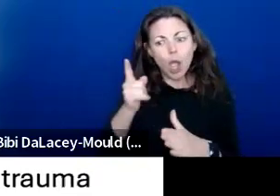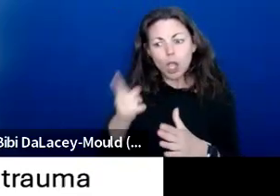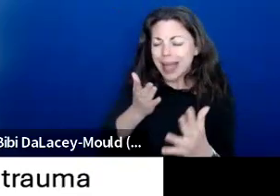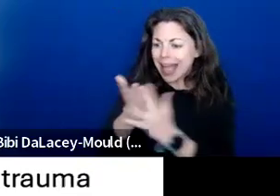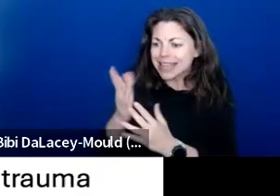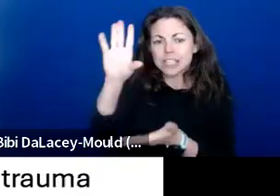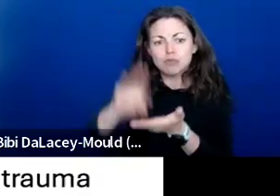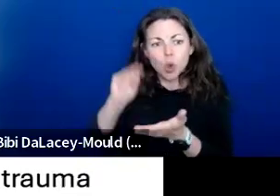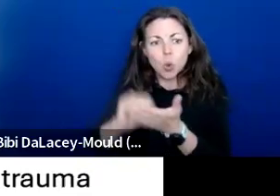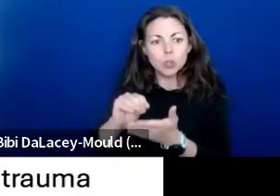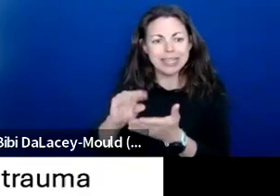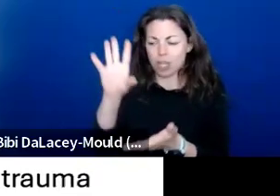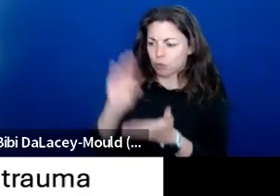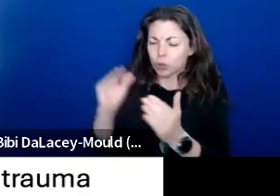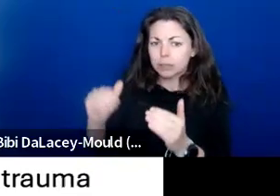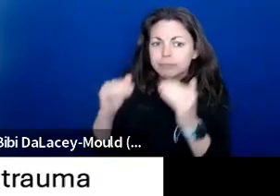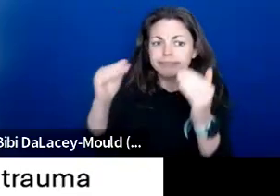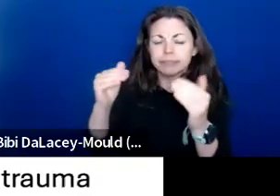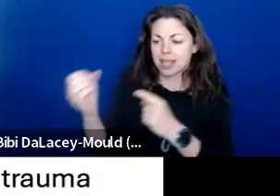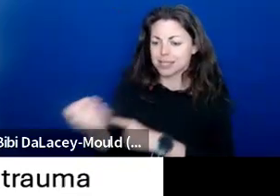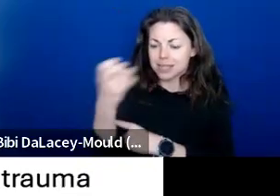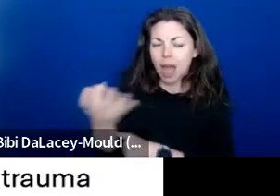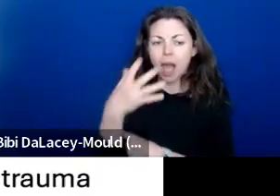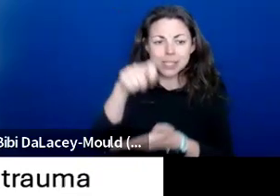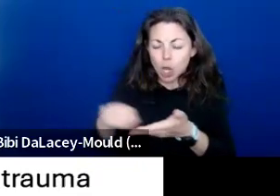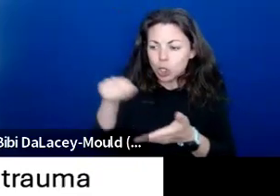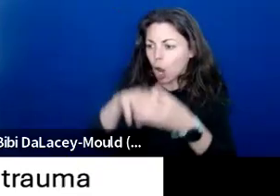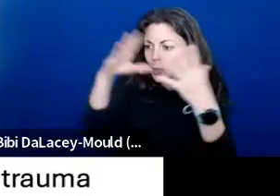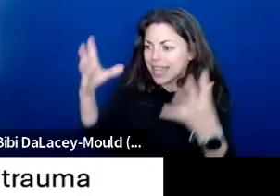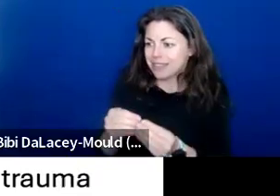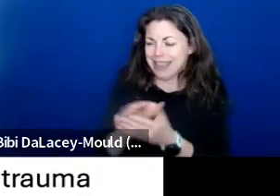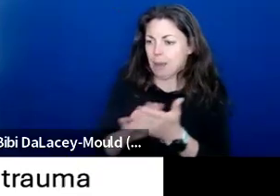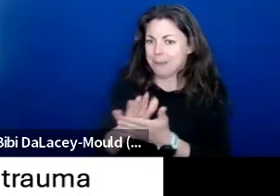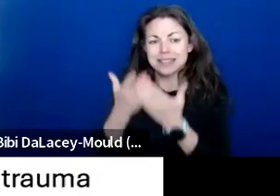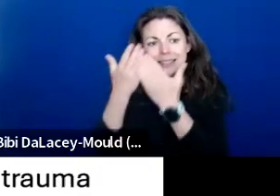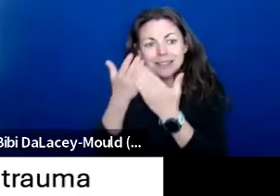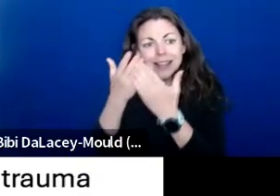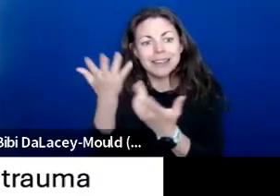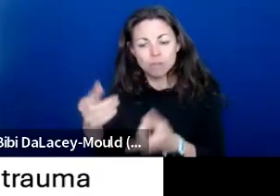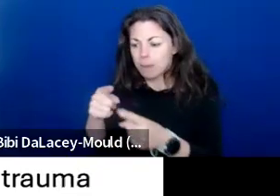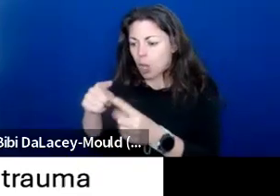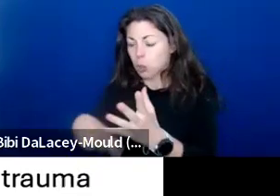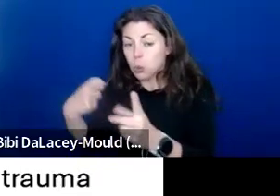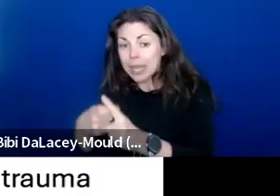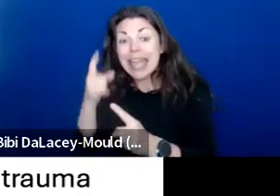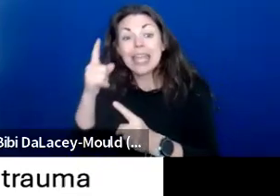of high quality, slides and slides and notes, excuse me, given in advance, automatic coursework extensions,